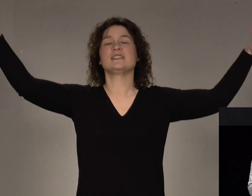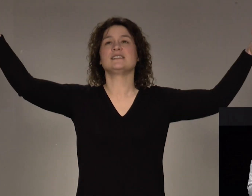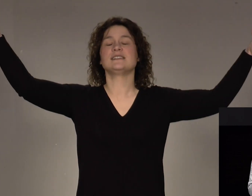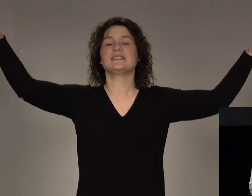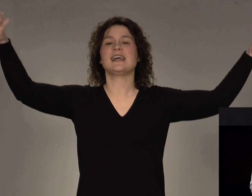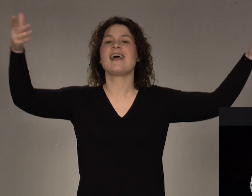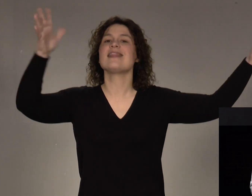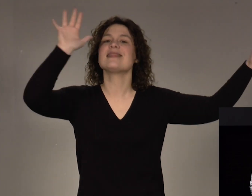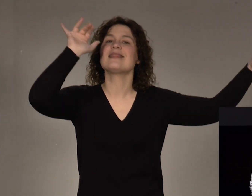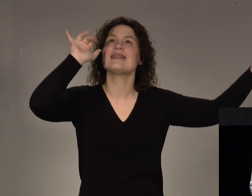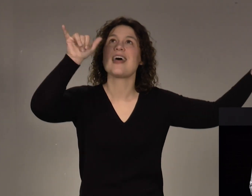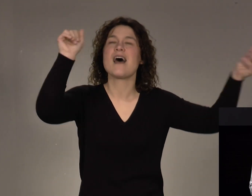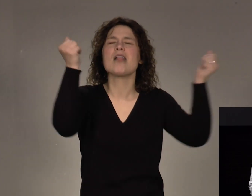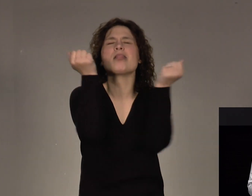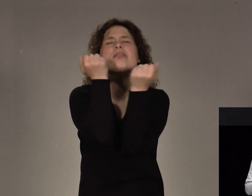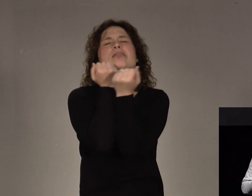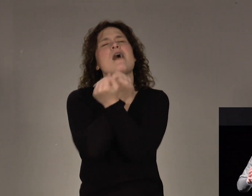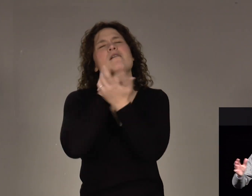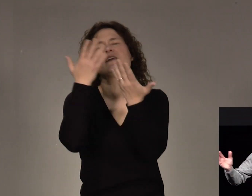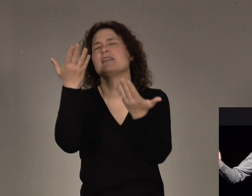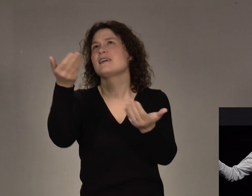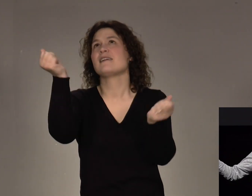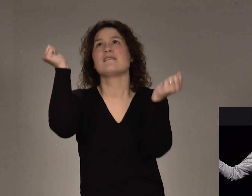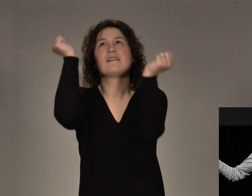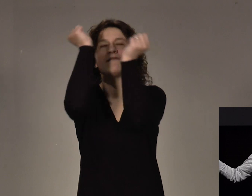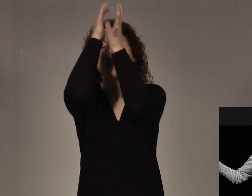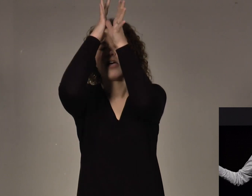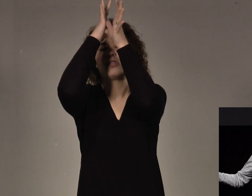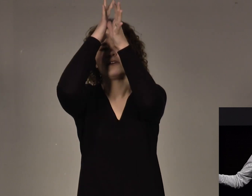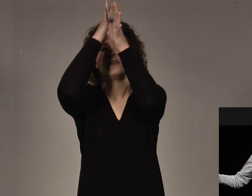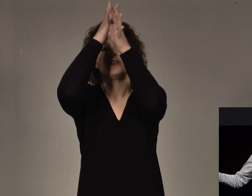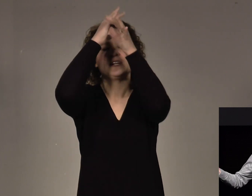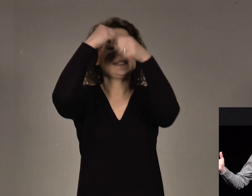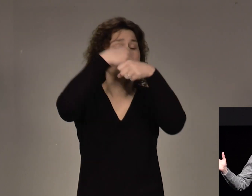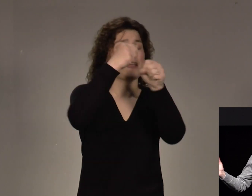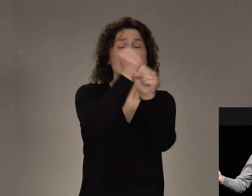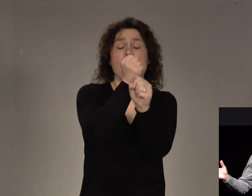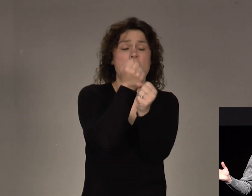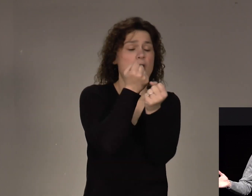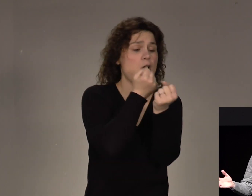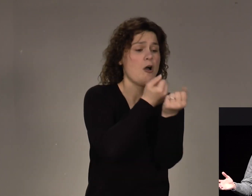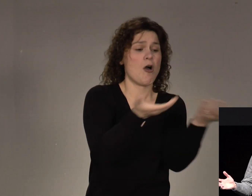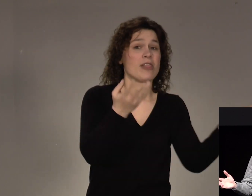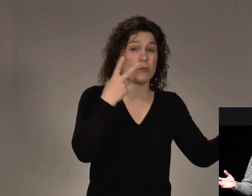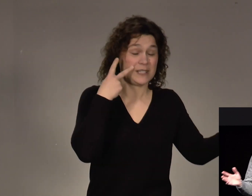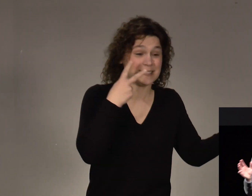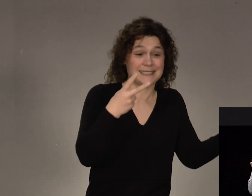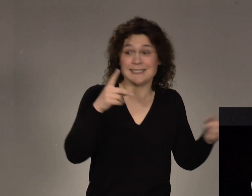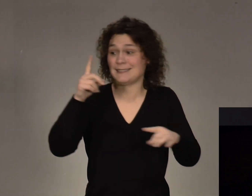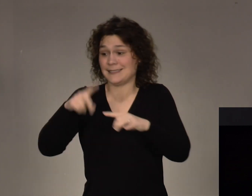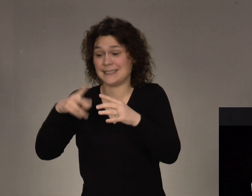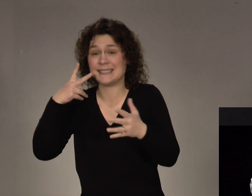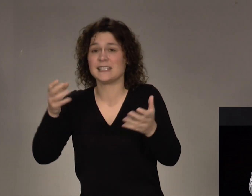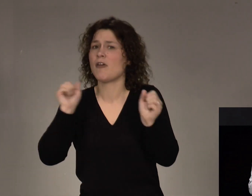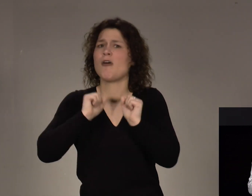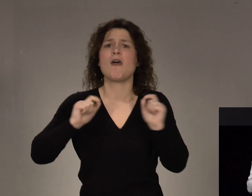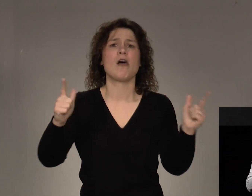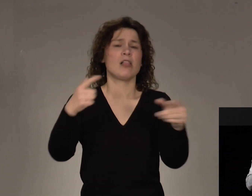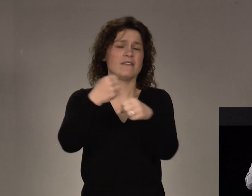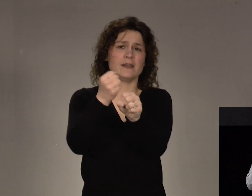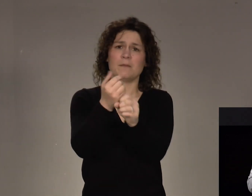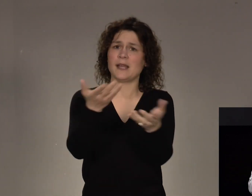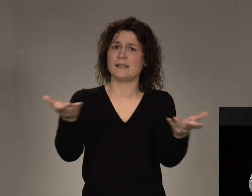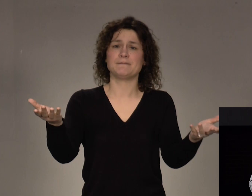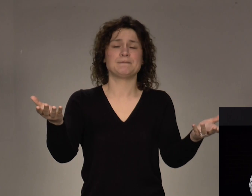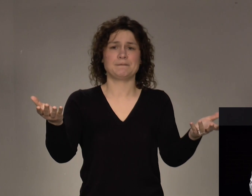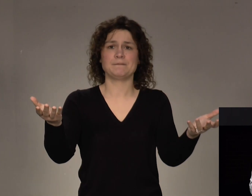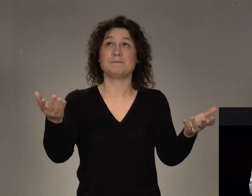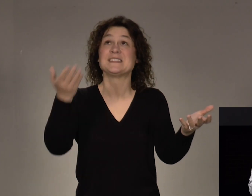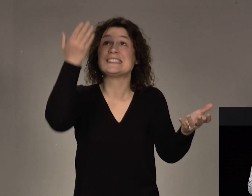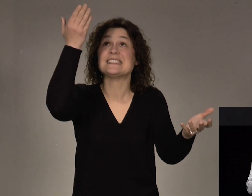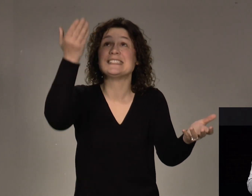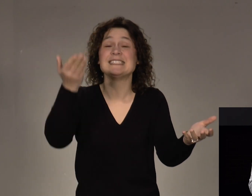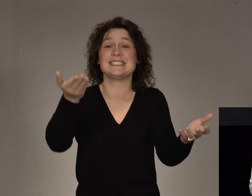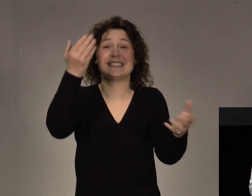Heavenly Father created all that is seen and unseen. And He created humanity